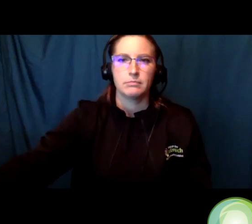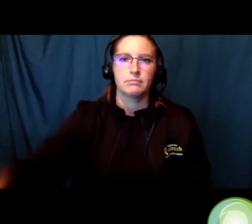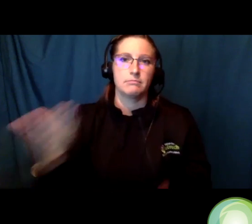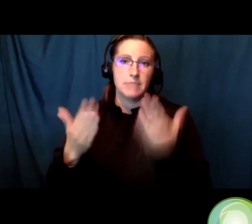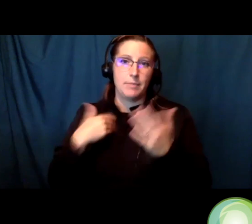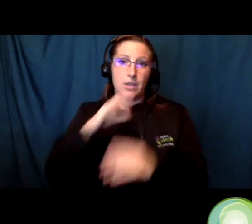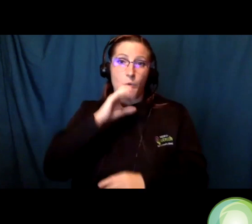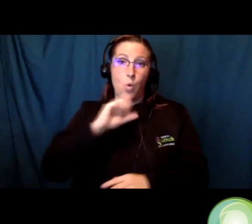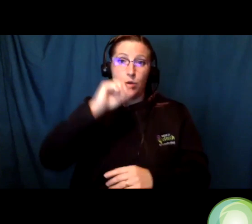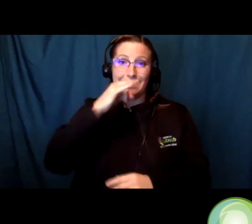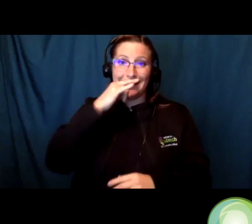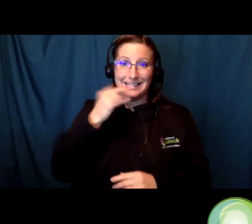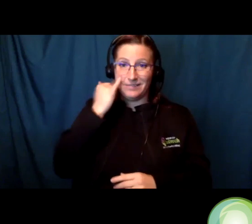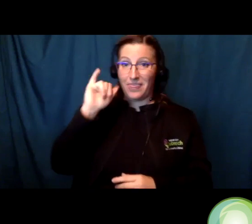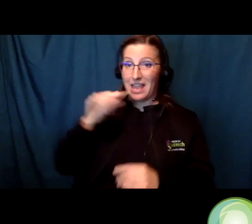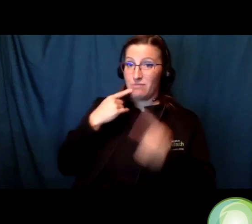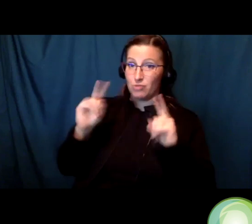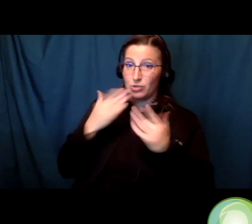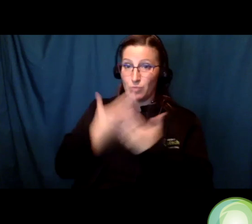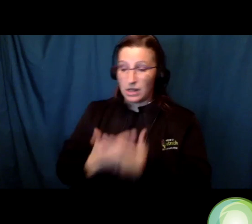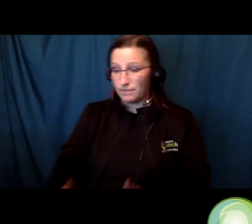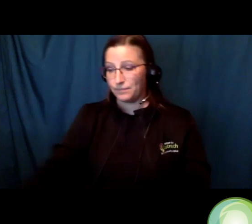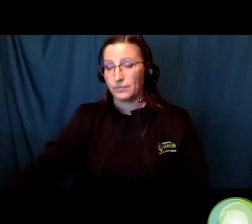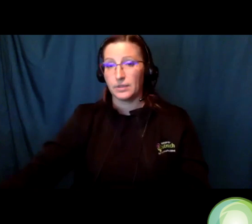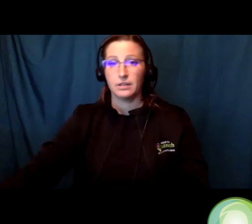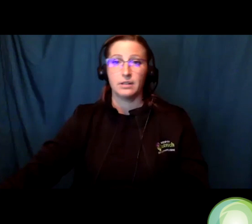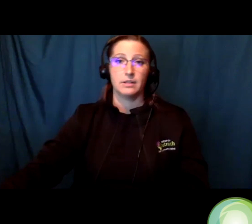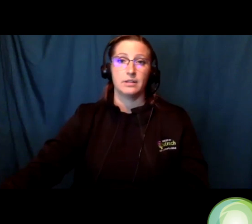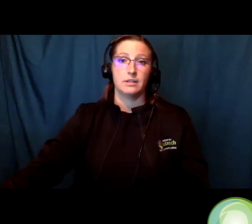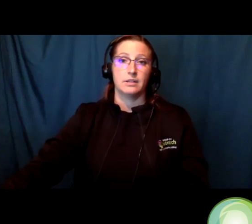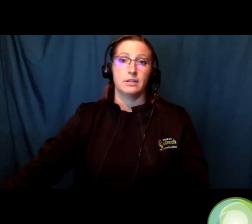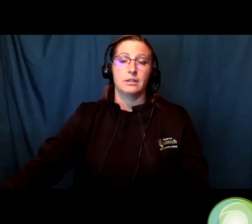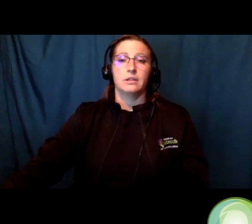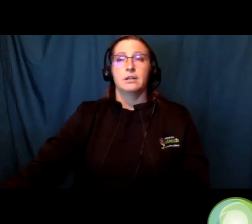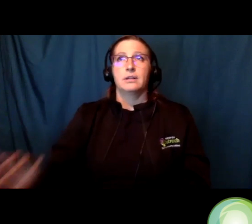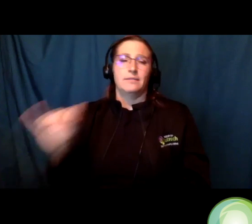if that type of thing works well um like school-age kids I generally when I was